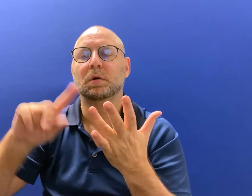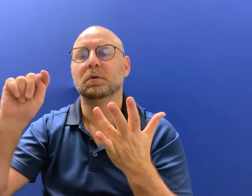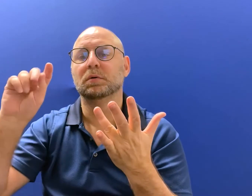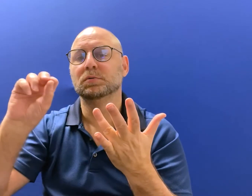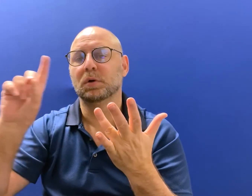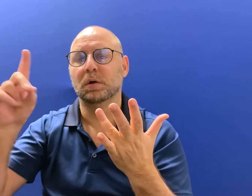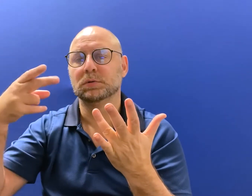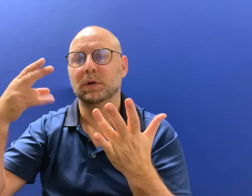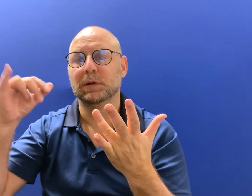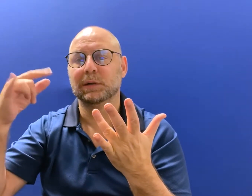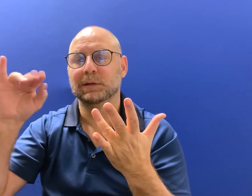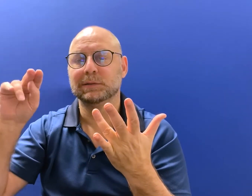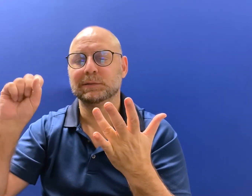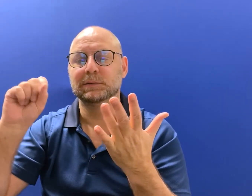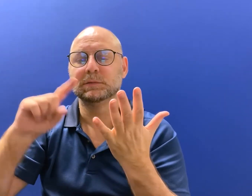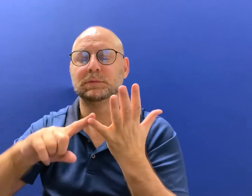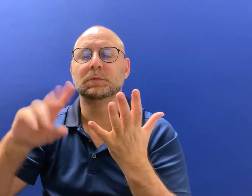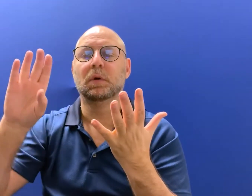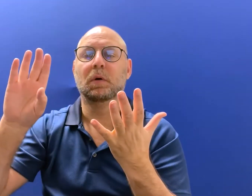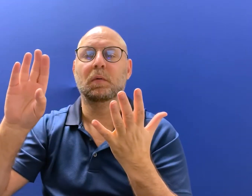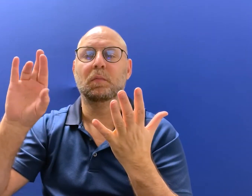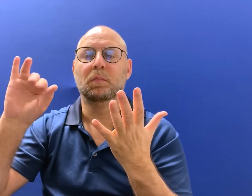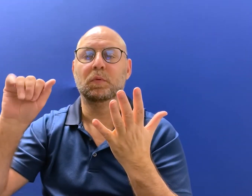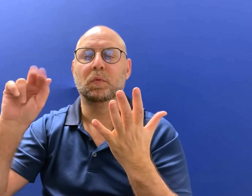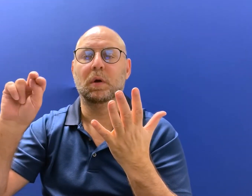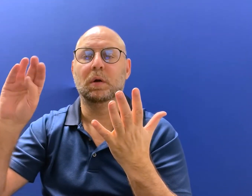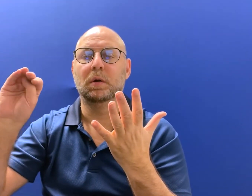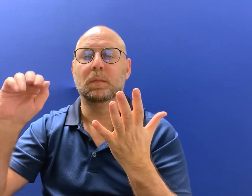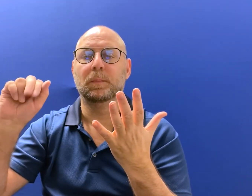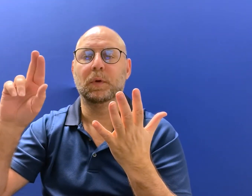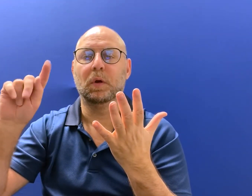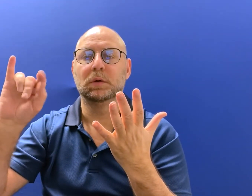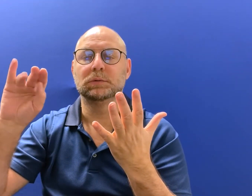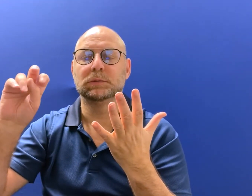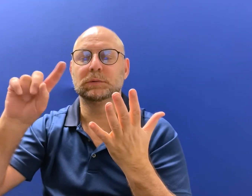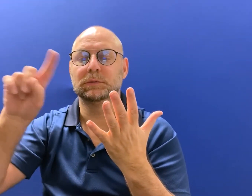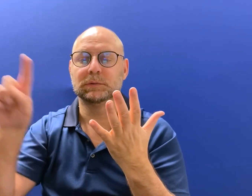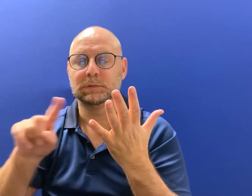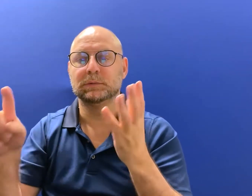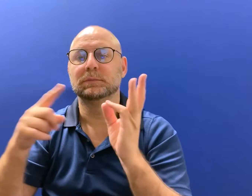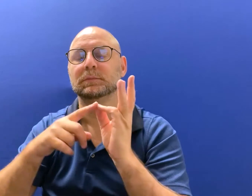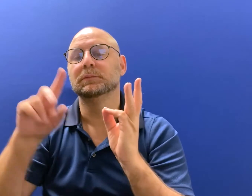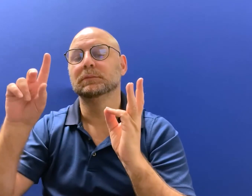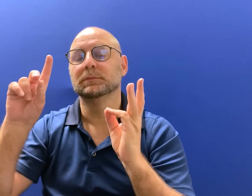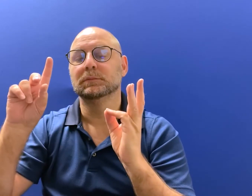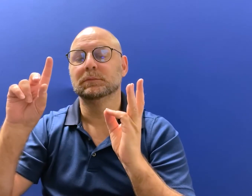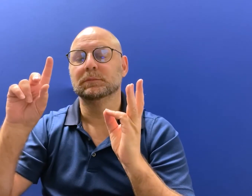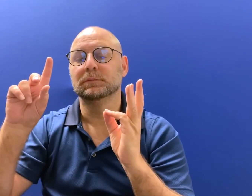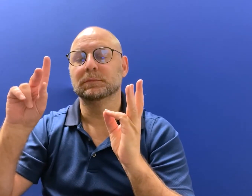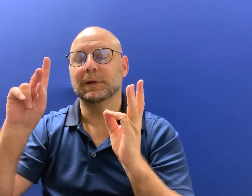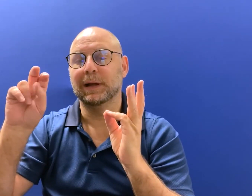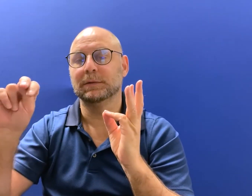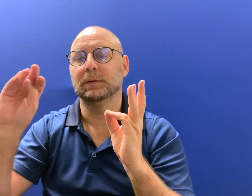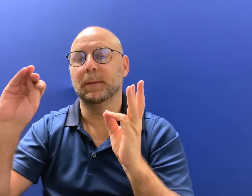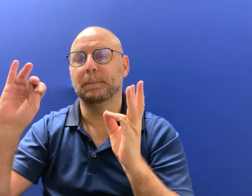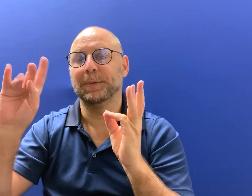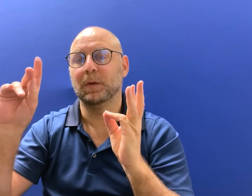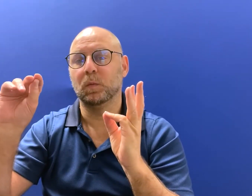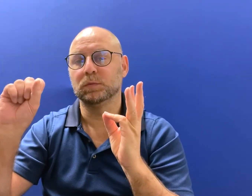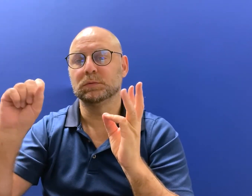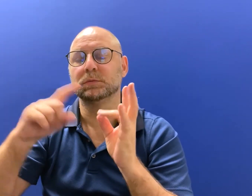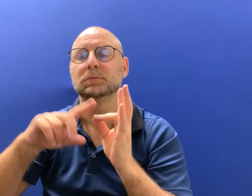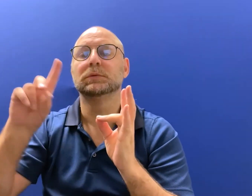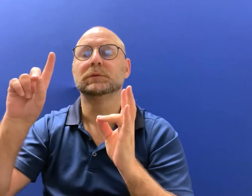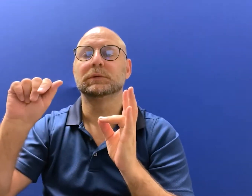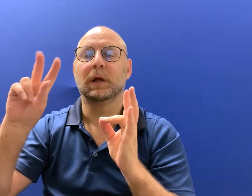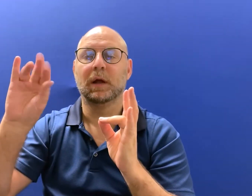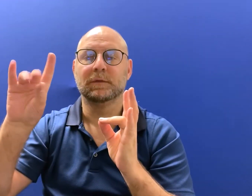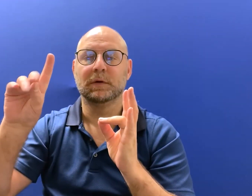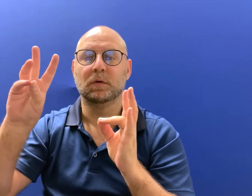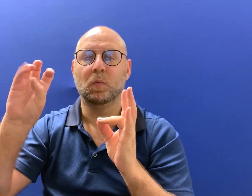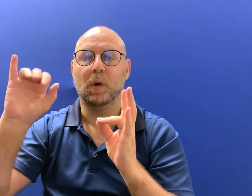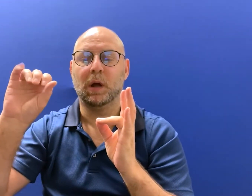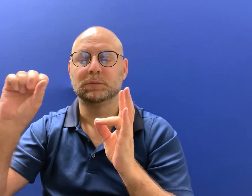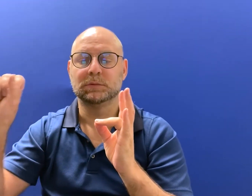Todd Higins, Brian Martinez, Ken Minkos, David Weiss,